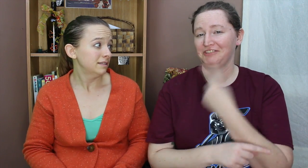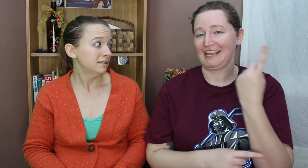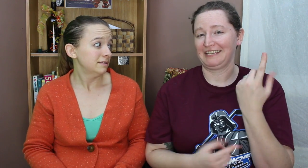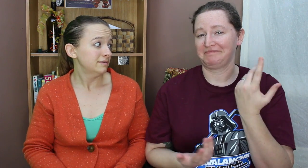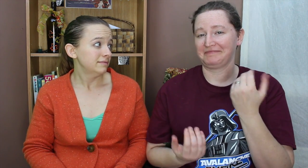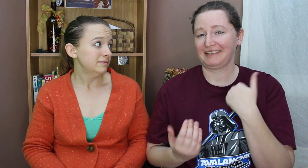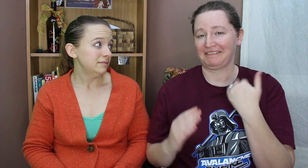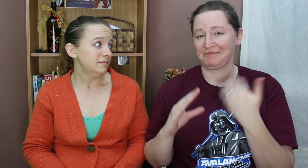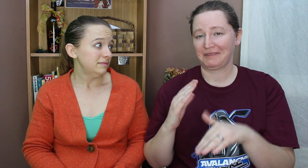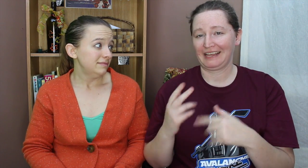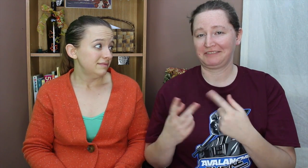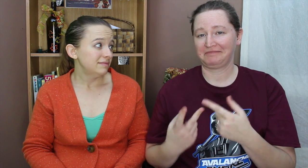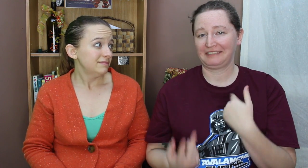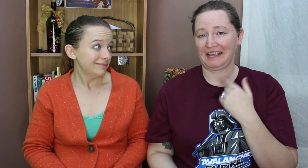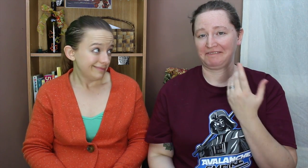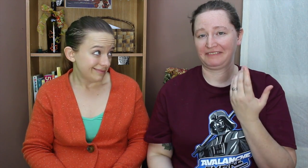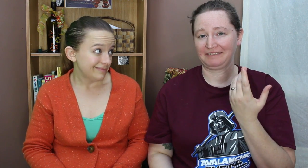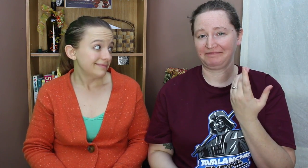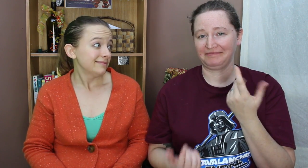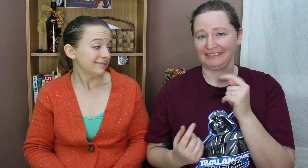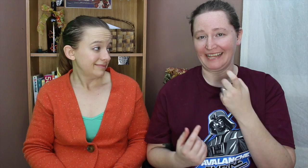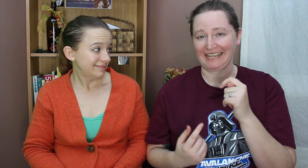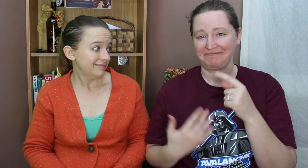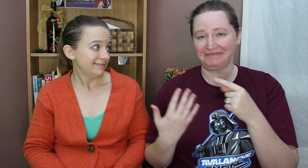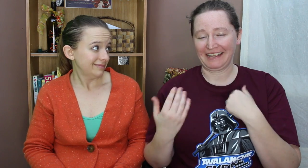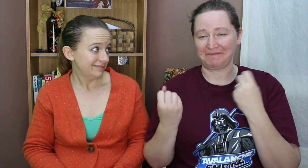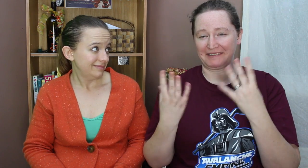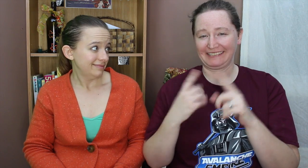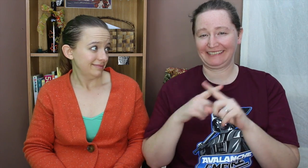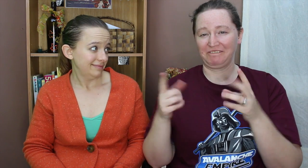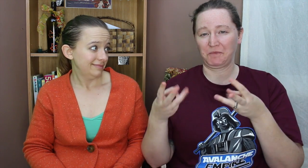and to talk about that. [Jenna] Today there's email, there's text